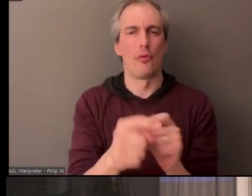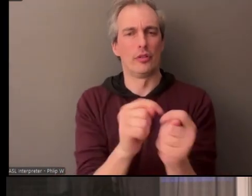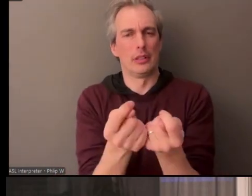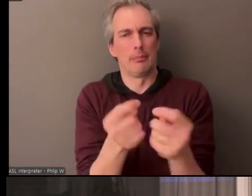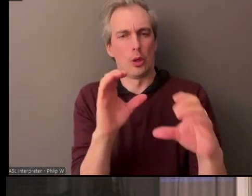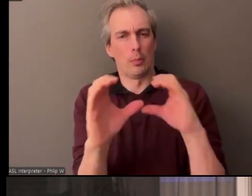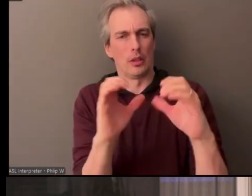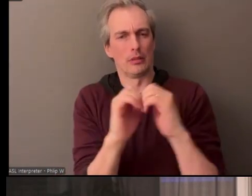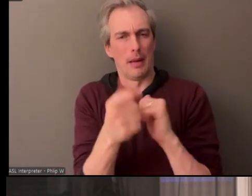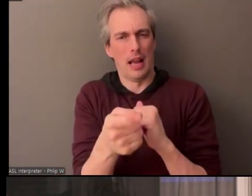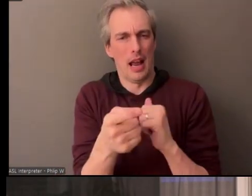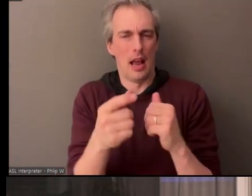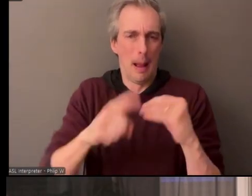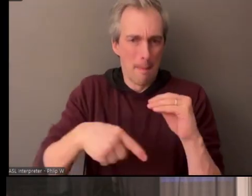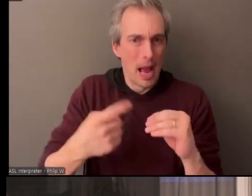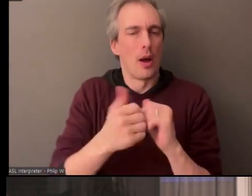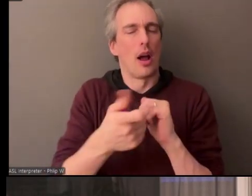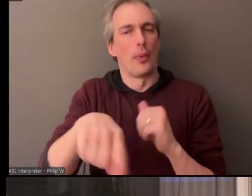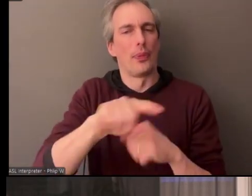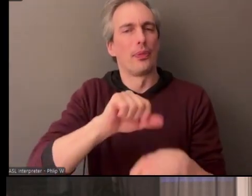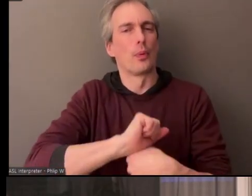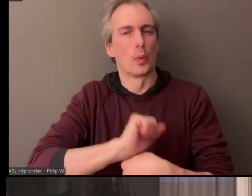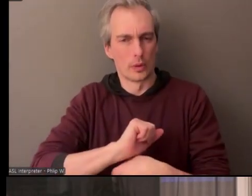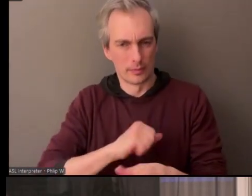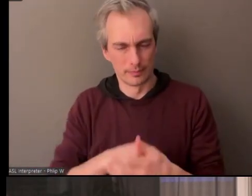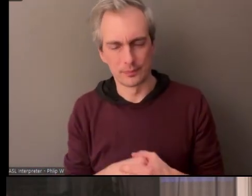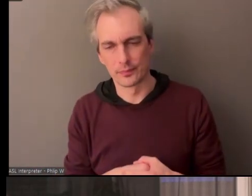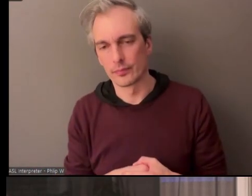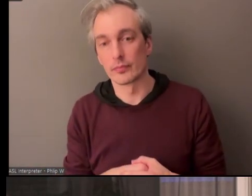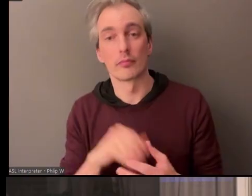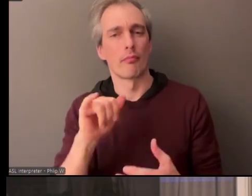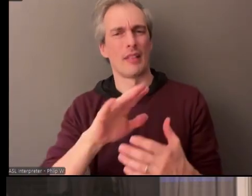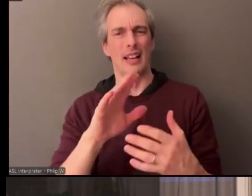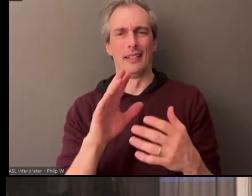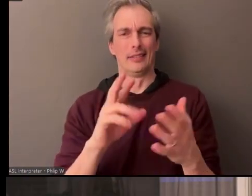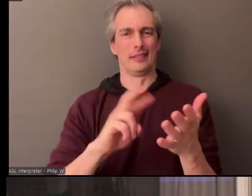So that definition of ready can include... Hey.